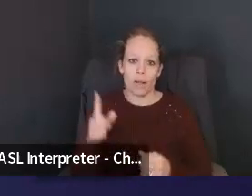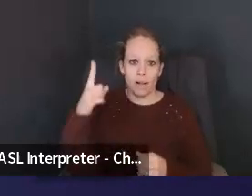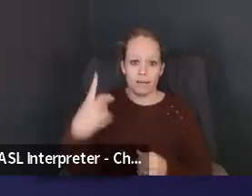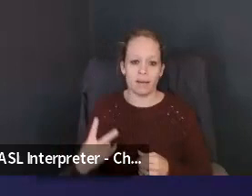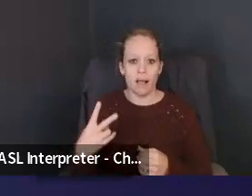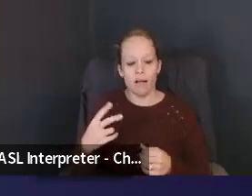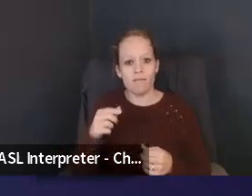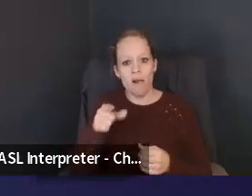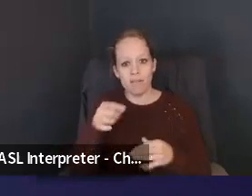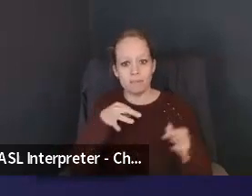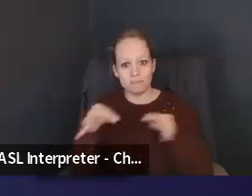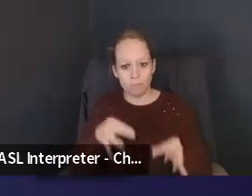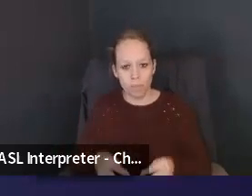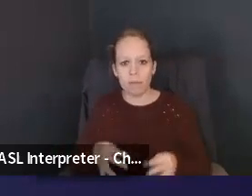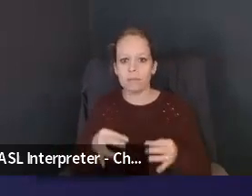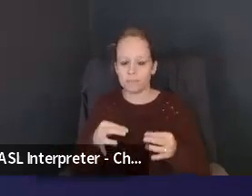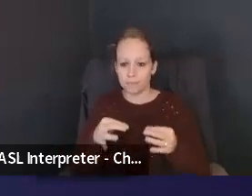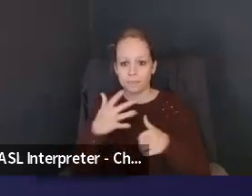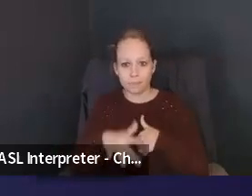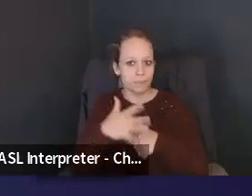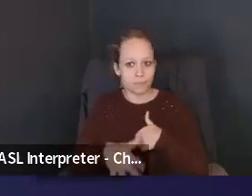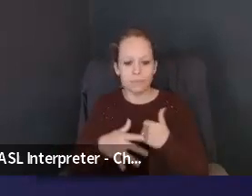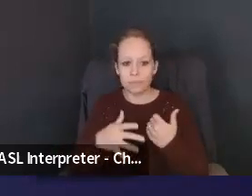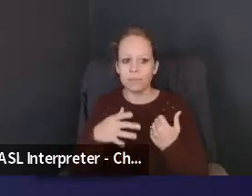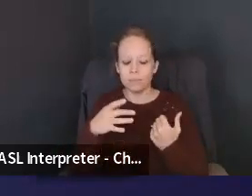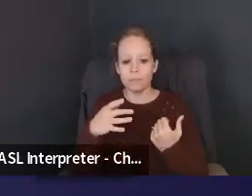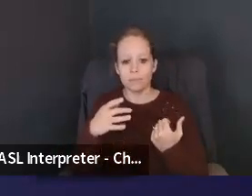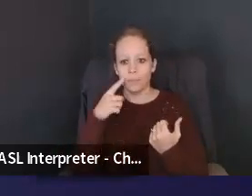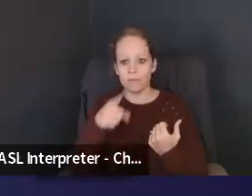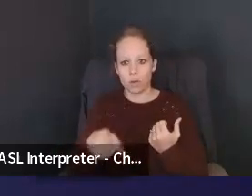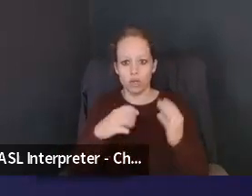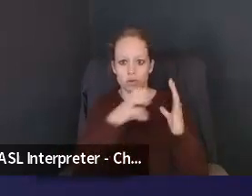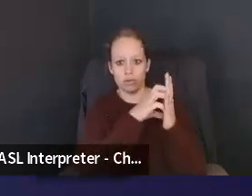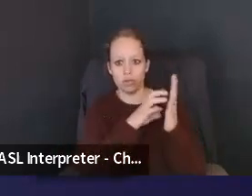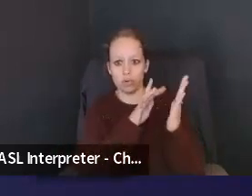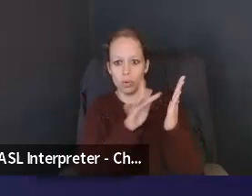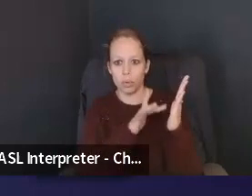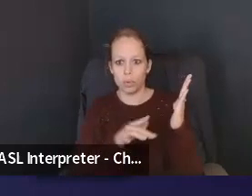becomes really really important. And, generally speaking, if the reviewer likes your design they